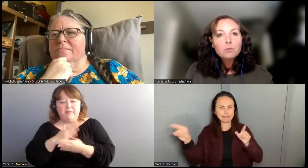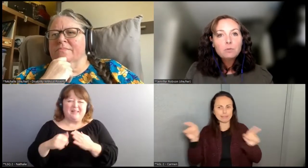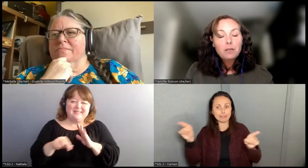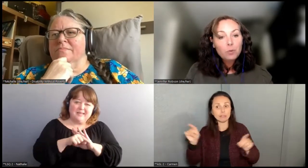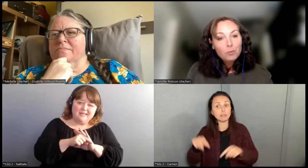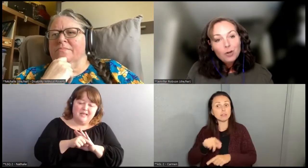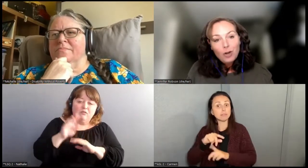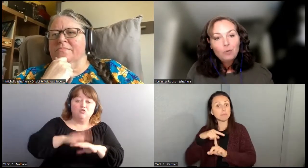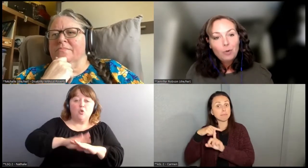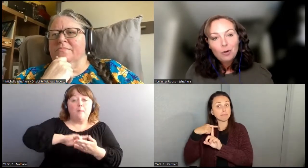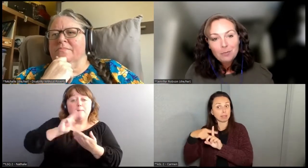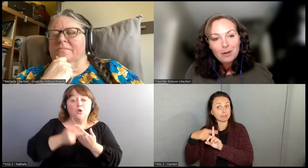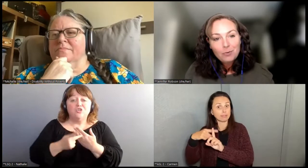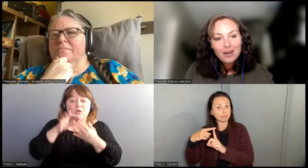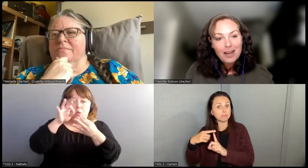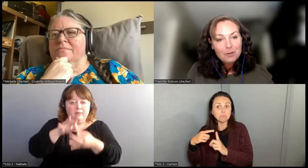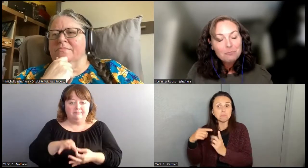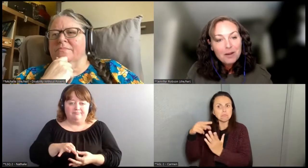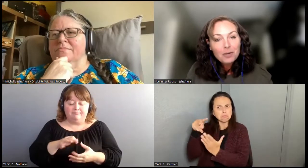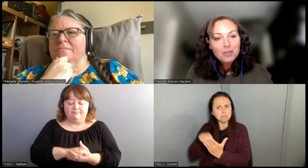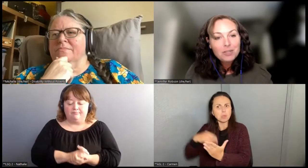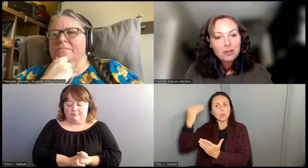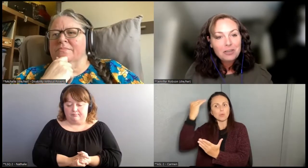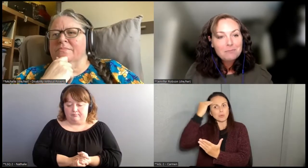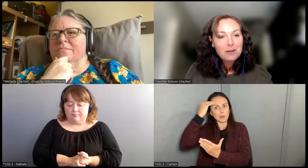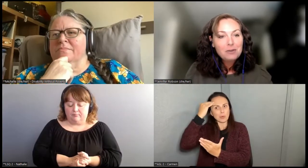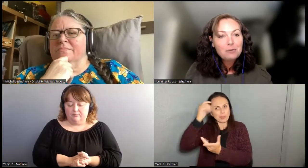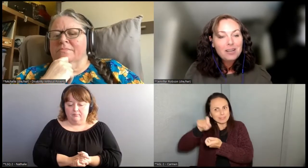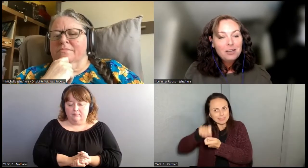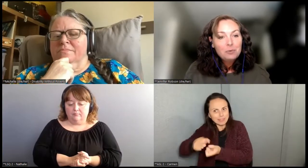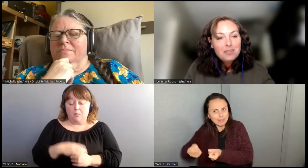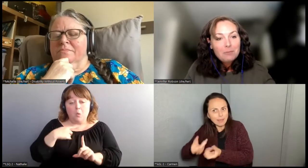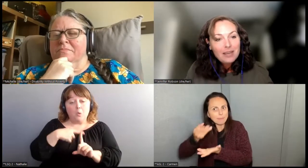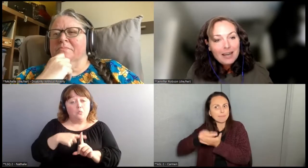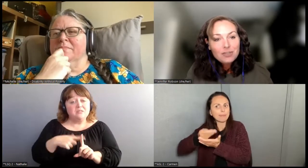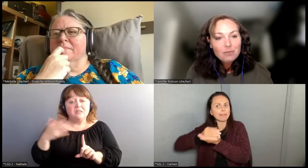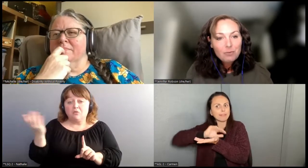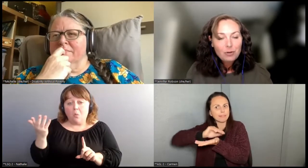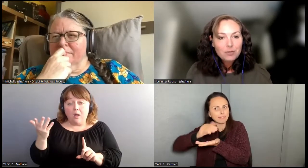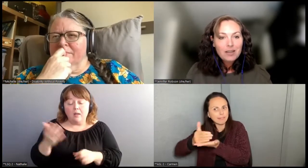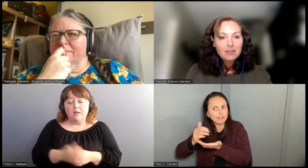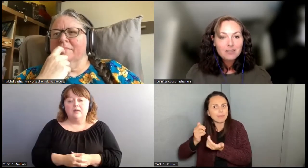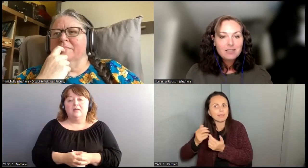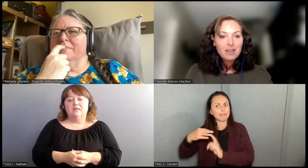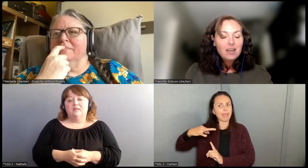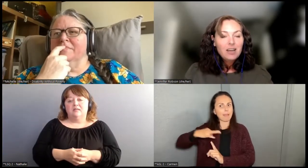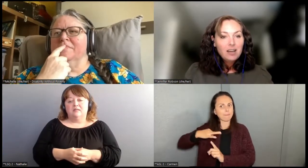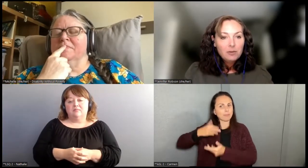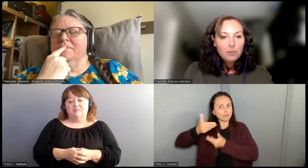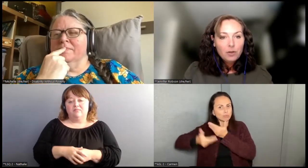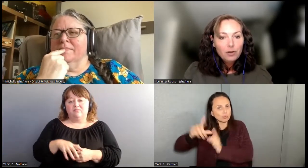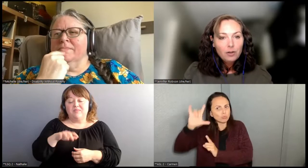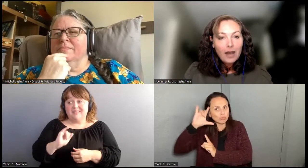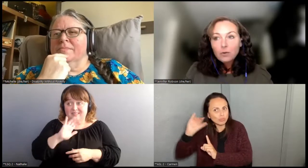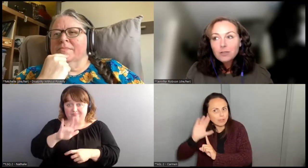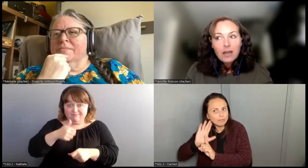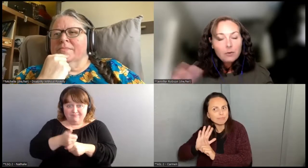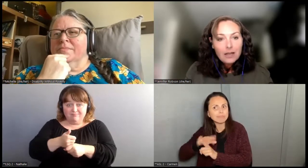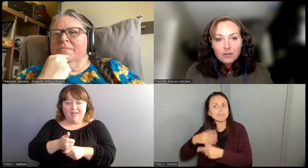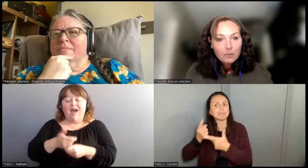WOULD BE WE WOULD KNOW HOW MUCH MONEY WE ARE TALKING ABILITY, WHAT THE APPLICATION PROCESS,